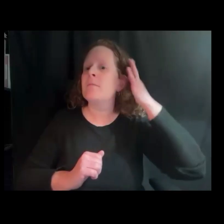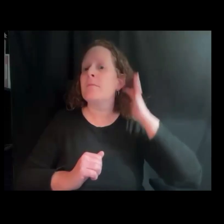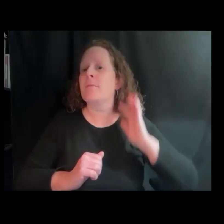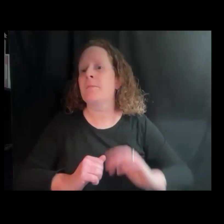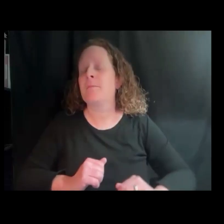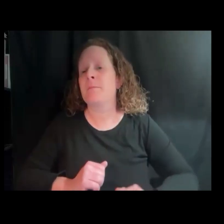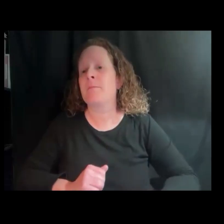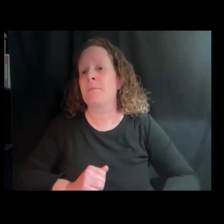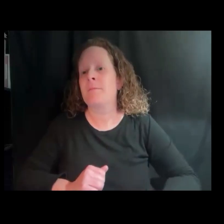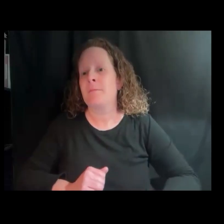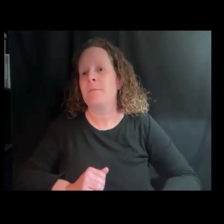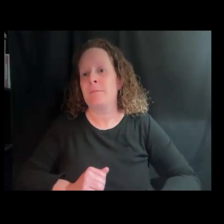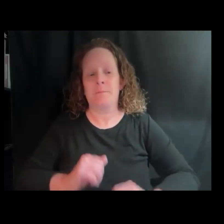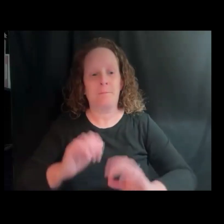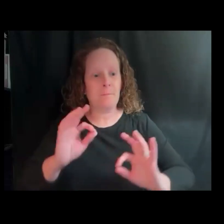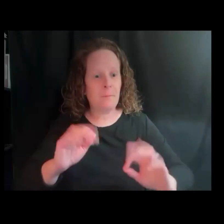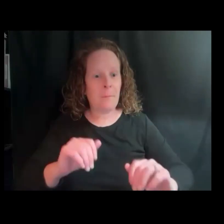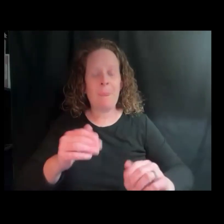have access to this.